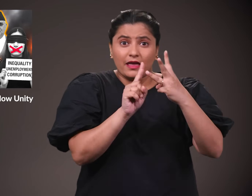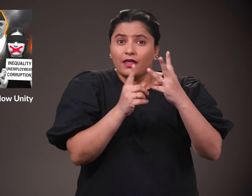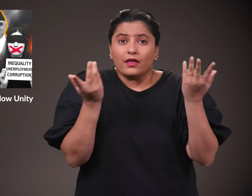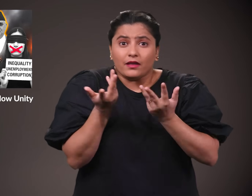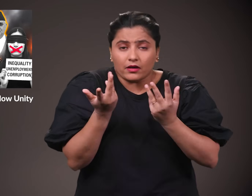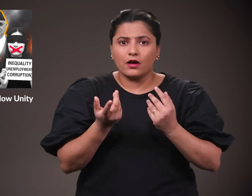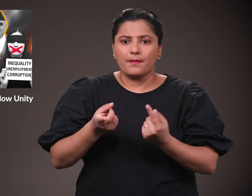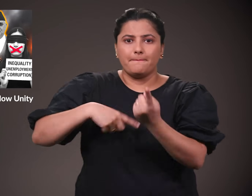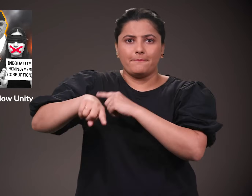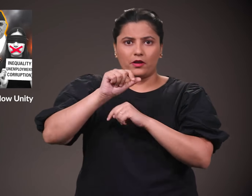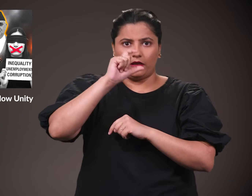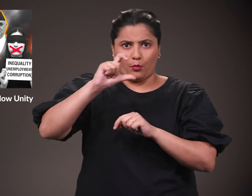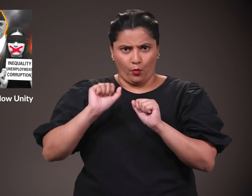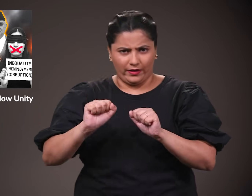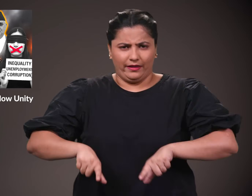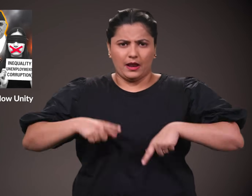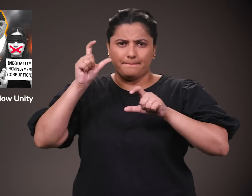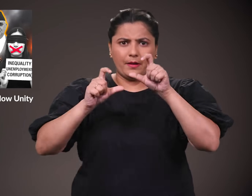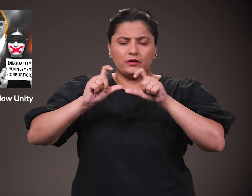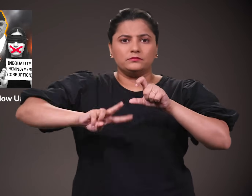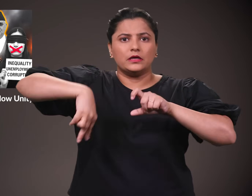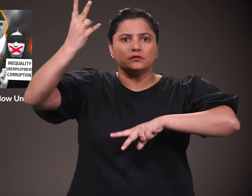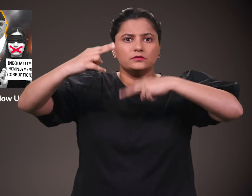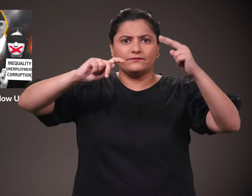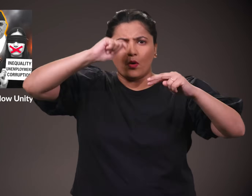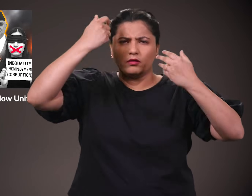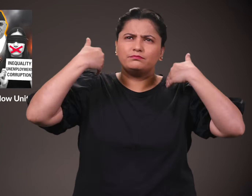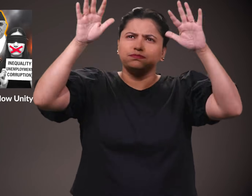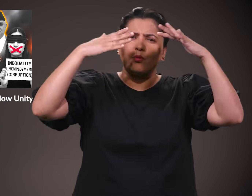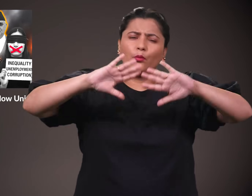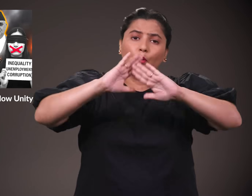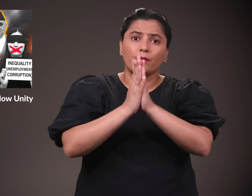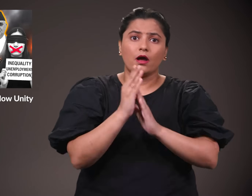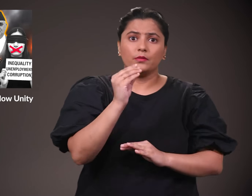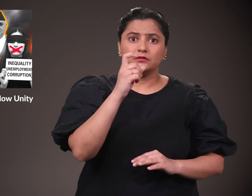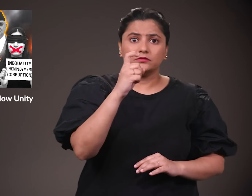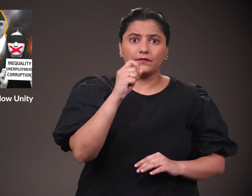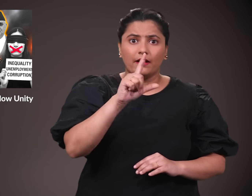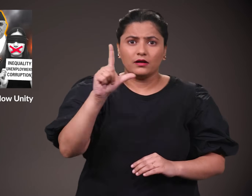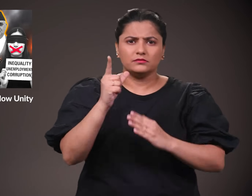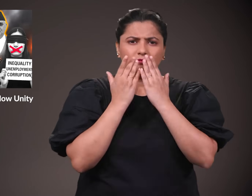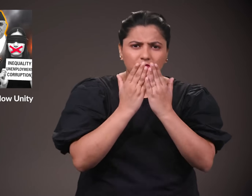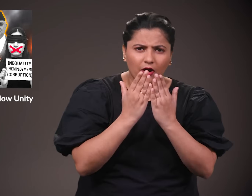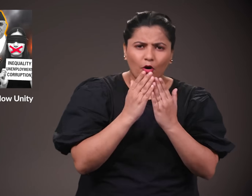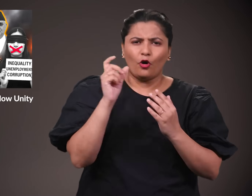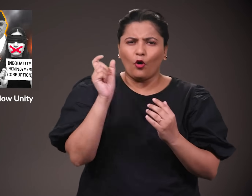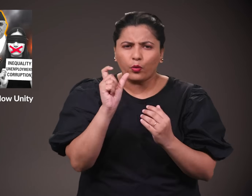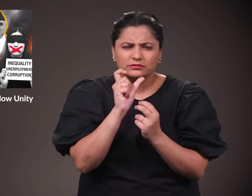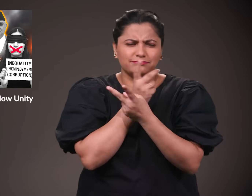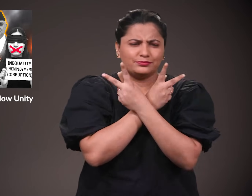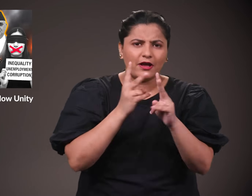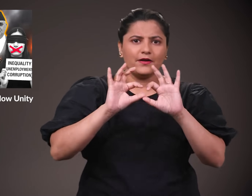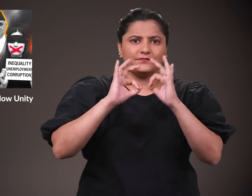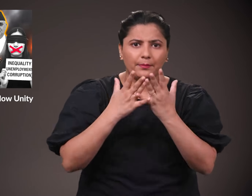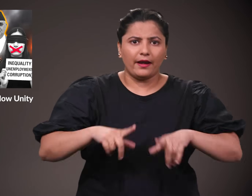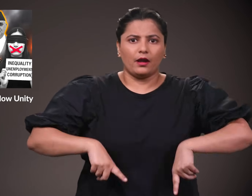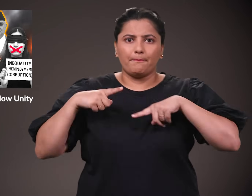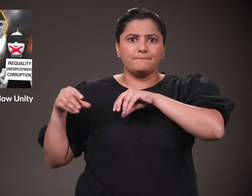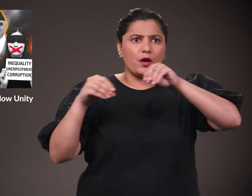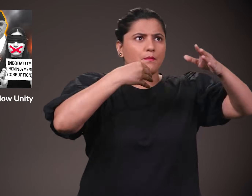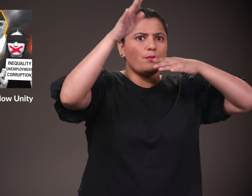More than 70 lakh Nepalis live in foreign countries for jobs and studies,